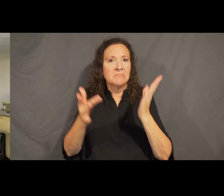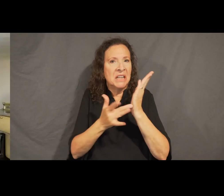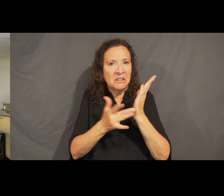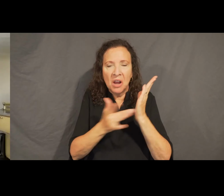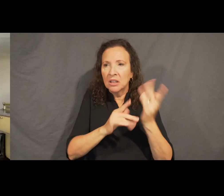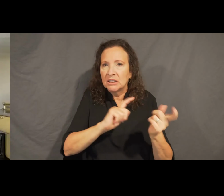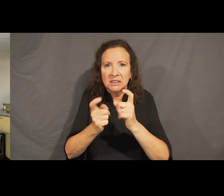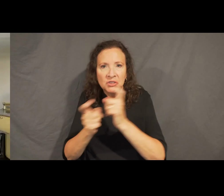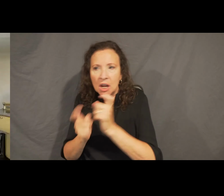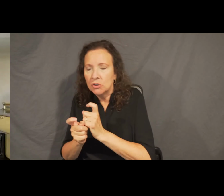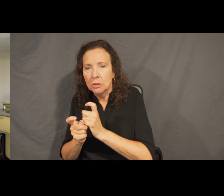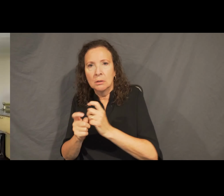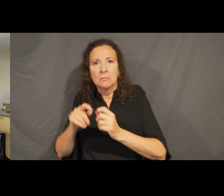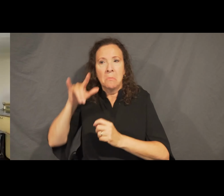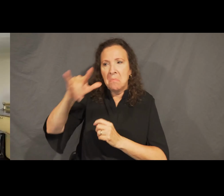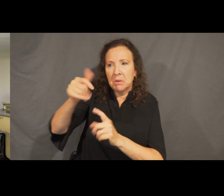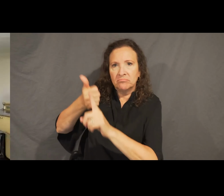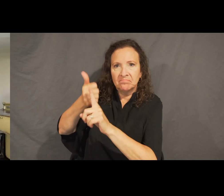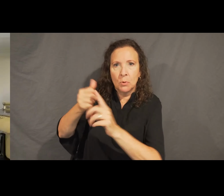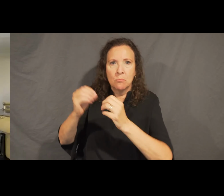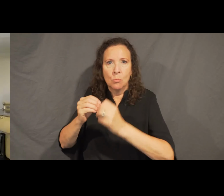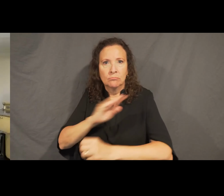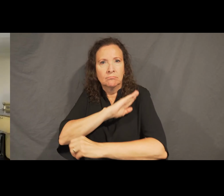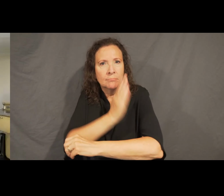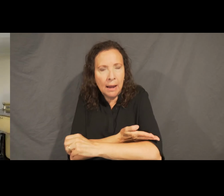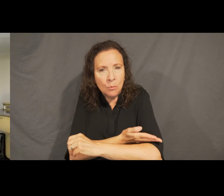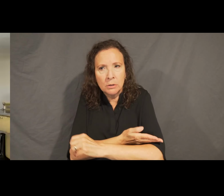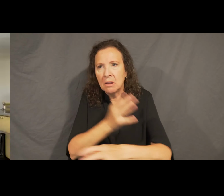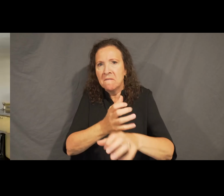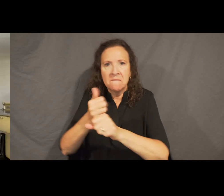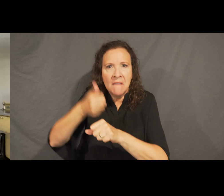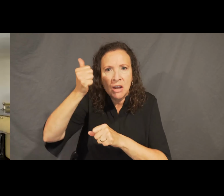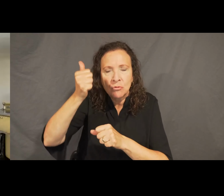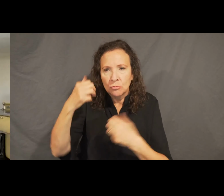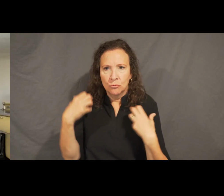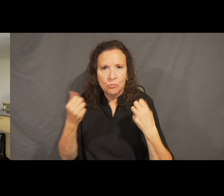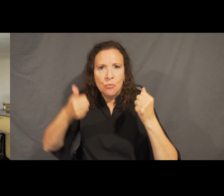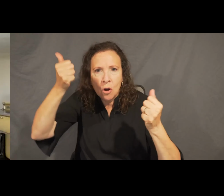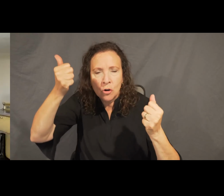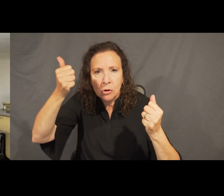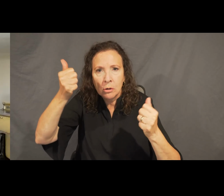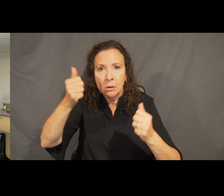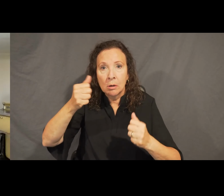were more powerful, going faster, stronger, bigger -- but the cockpits had not been redesigned